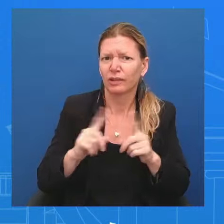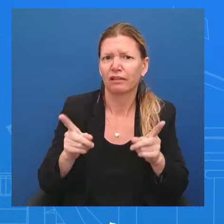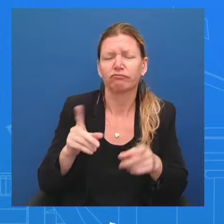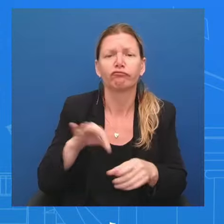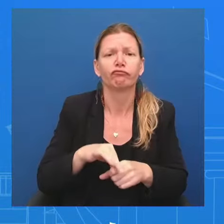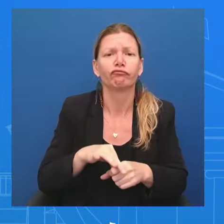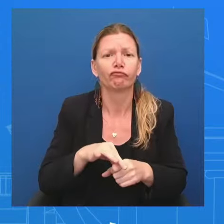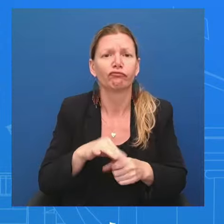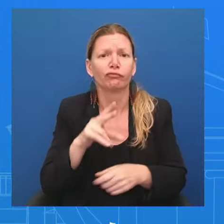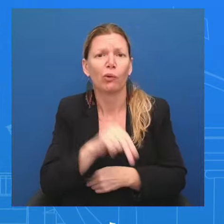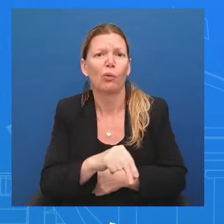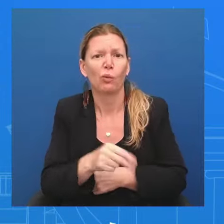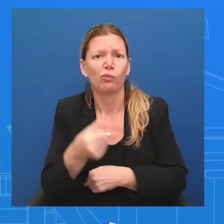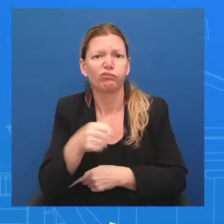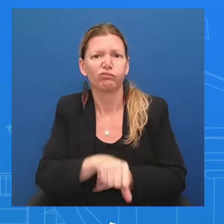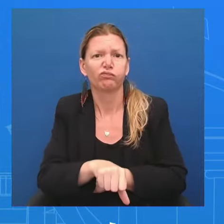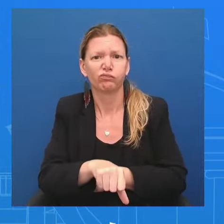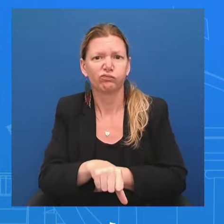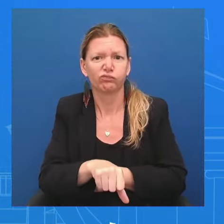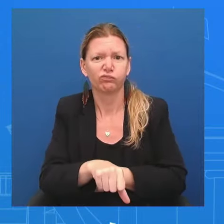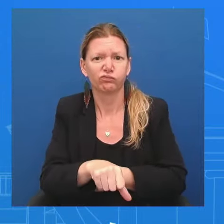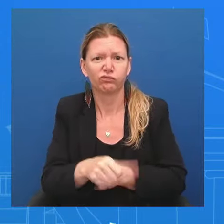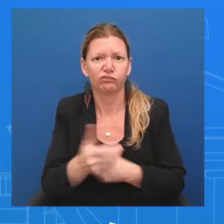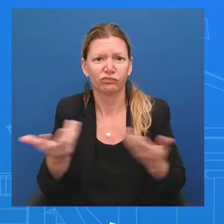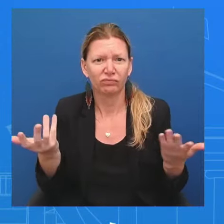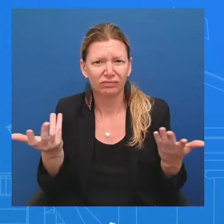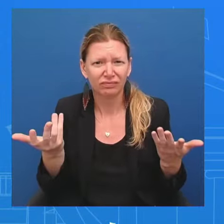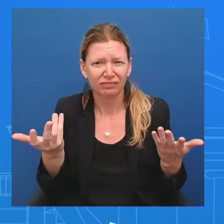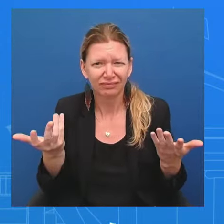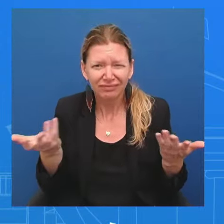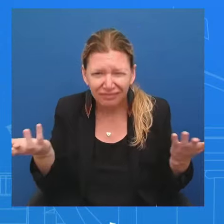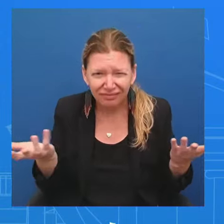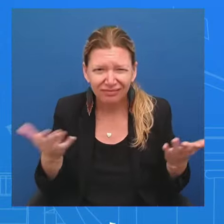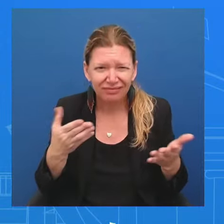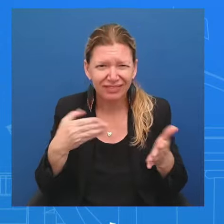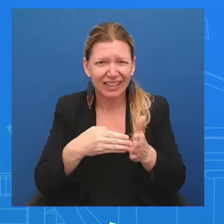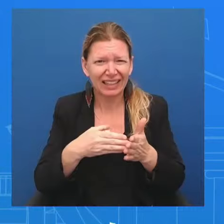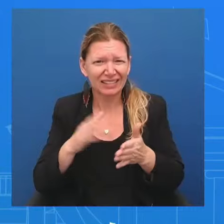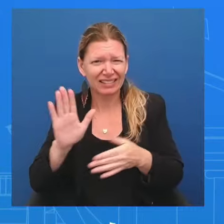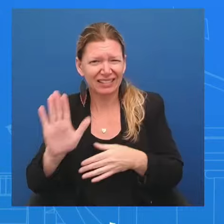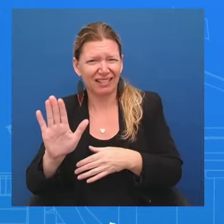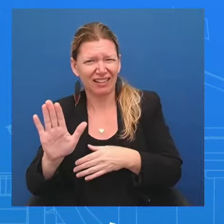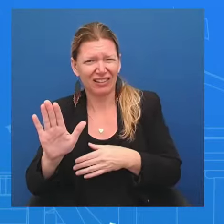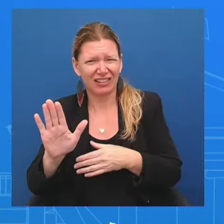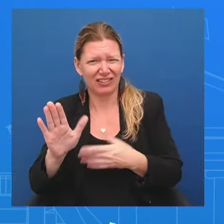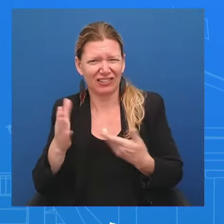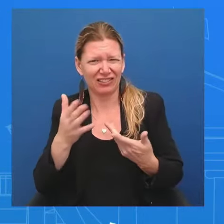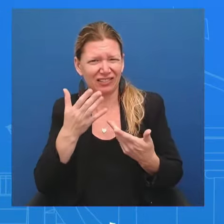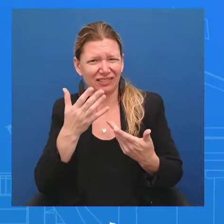their own interest, and put electoral politics first. And that is unfortunate. The Press: Are you of mind though that an EO